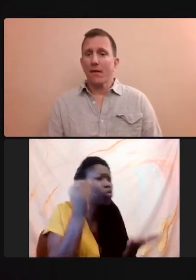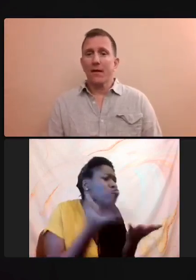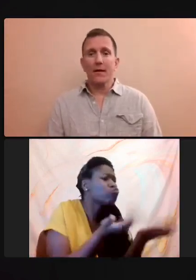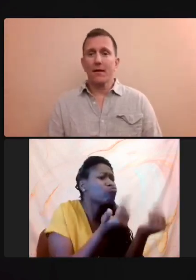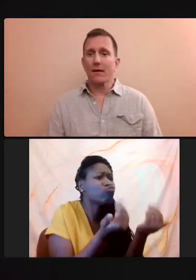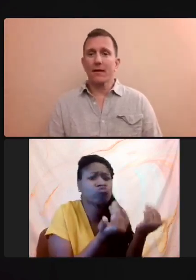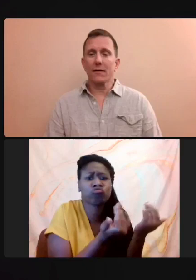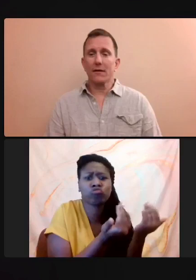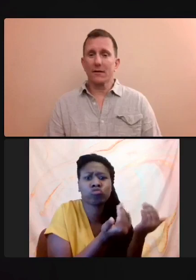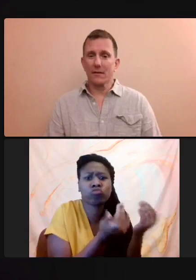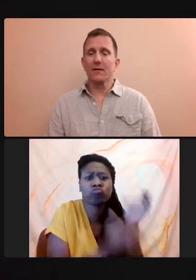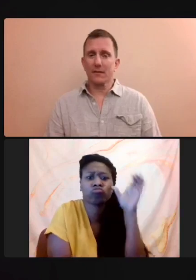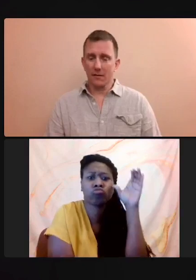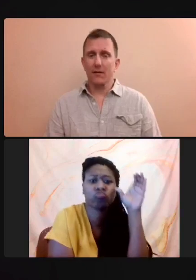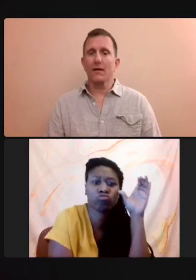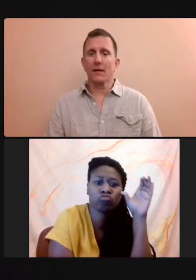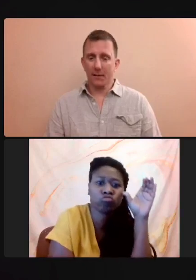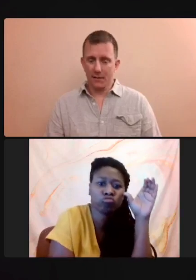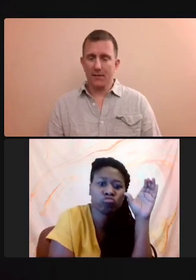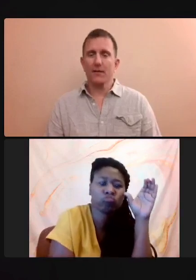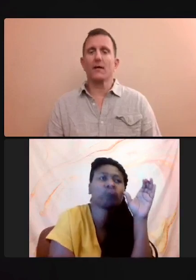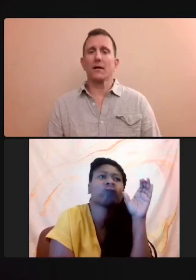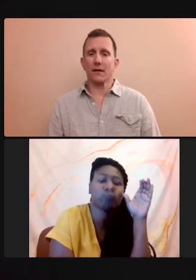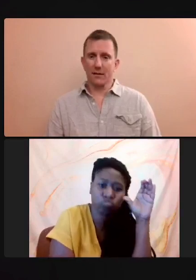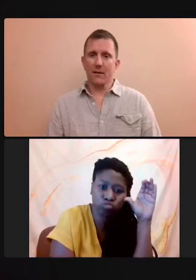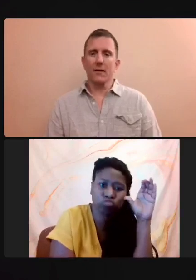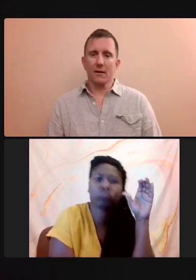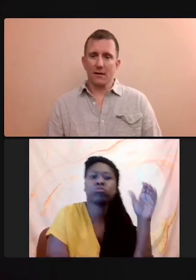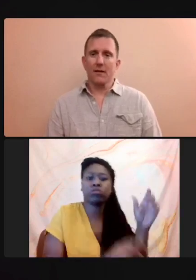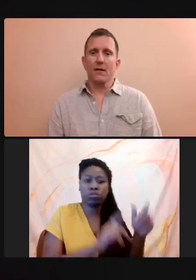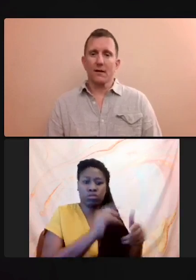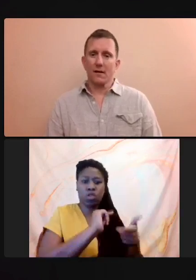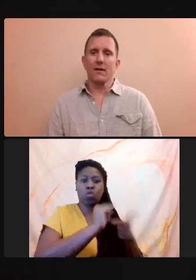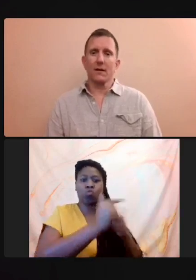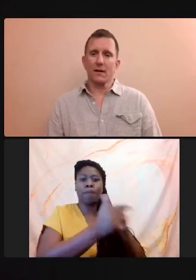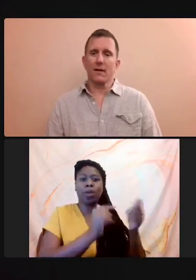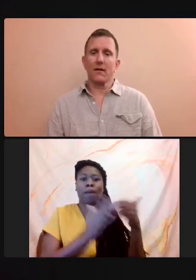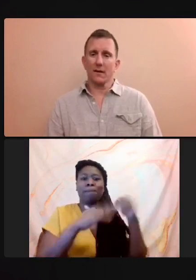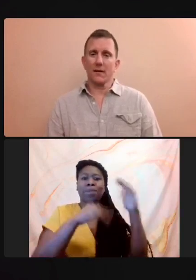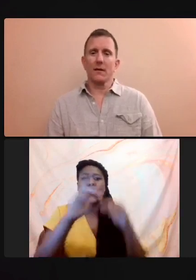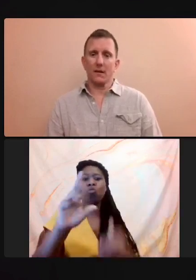with no getting to know who the person is. Right? Don't look at them as, oh,